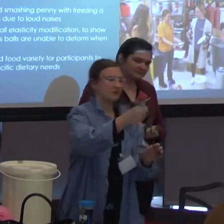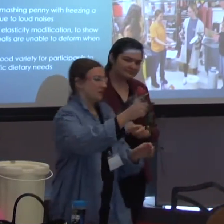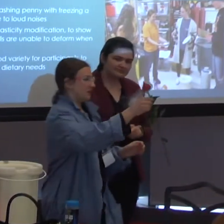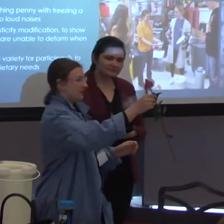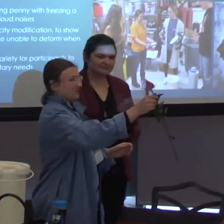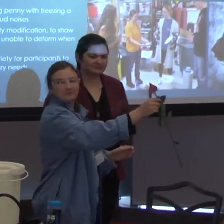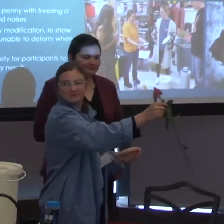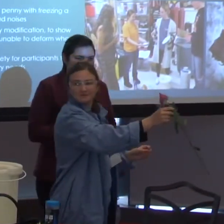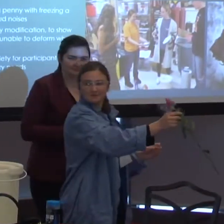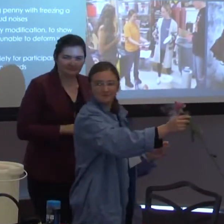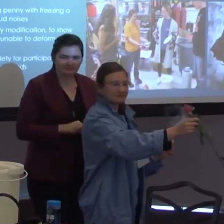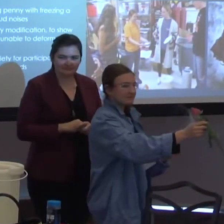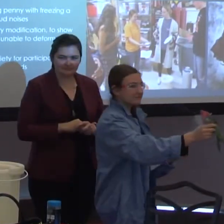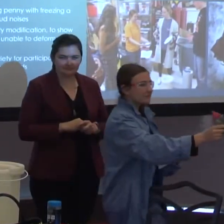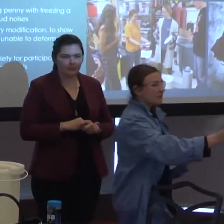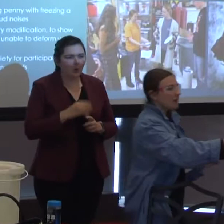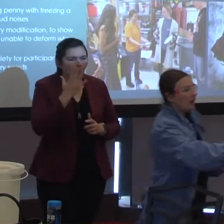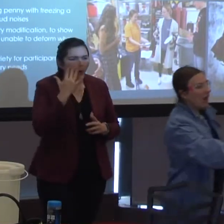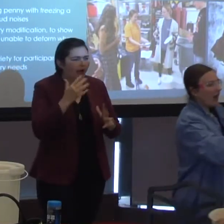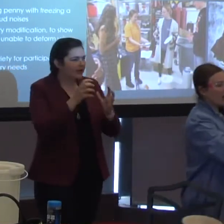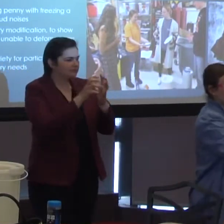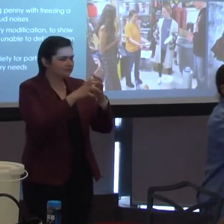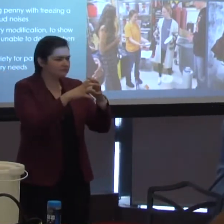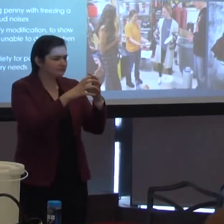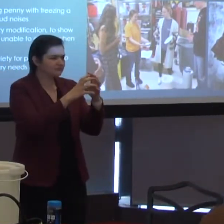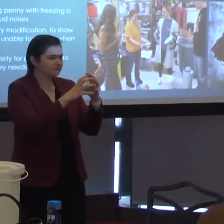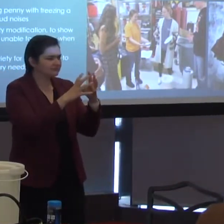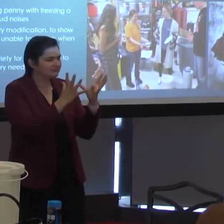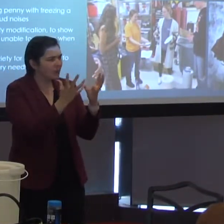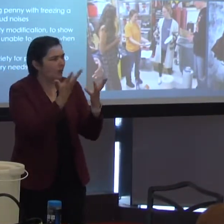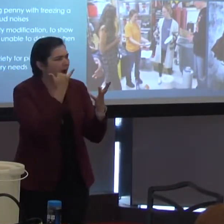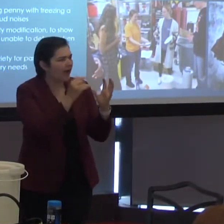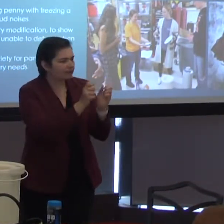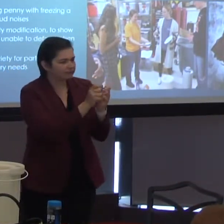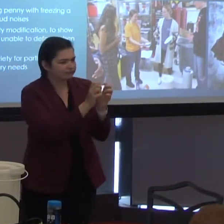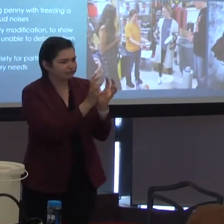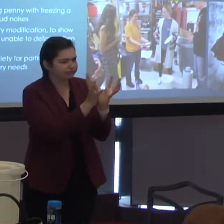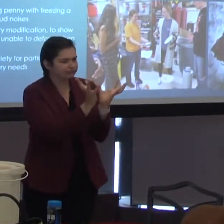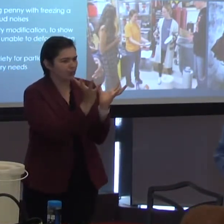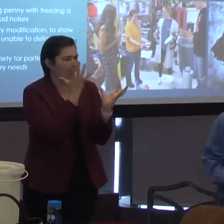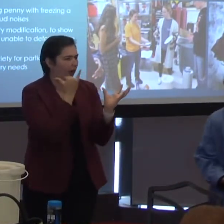[Attendee] So why did it glow, is it because you were pressing down or?